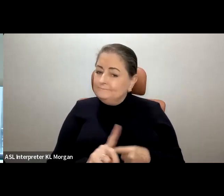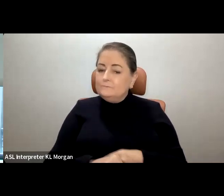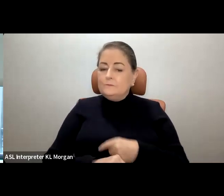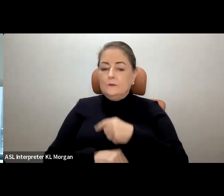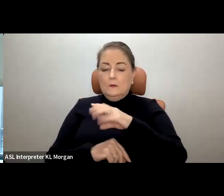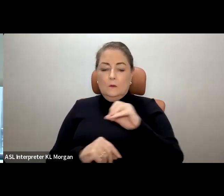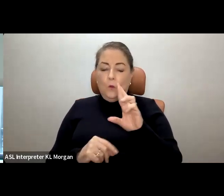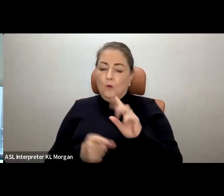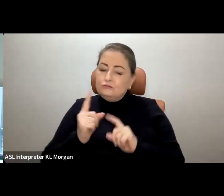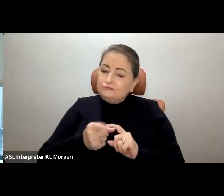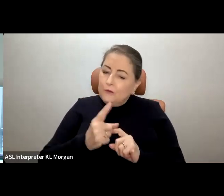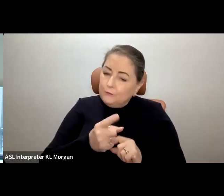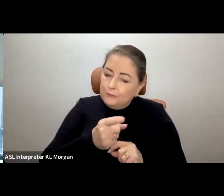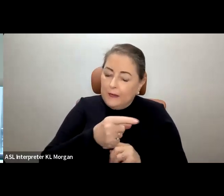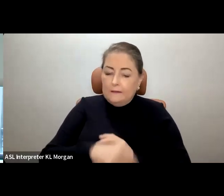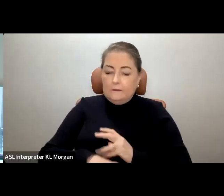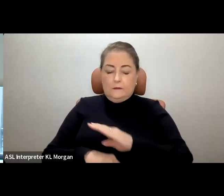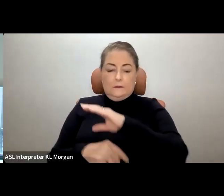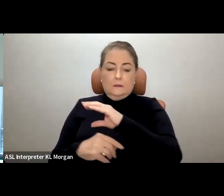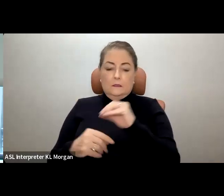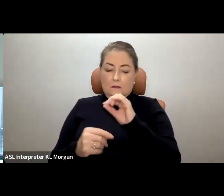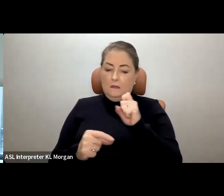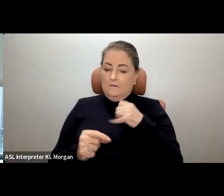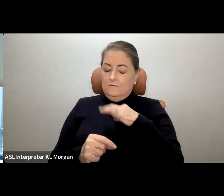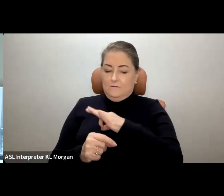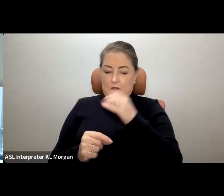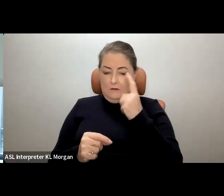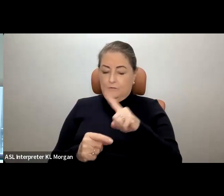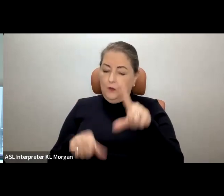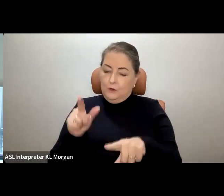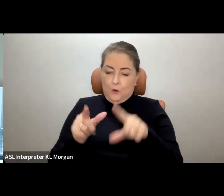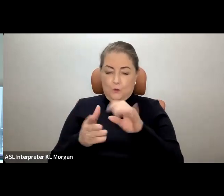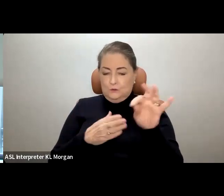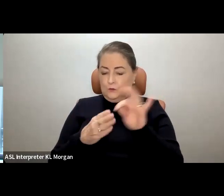reprimanding faculty for low scores. When we talk about the